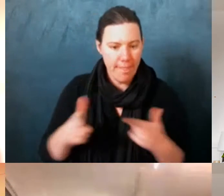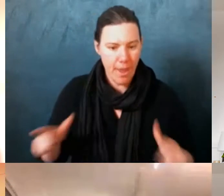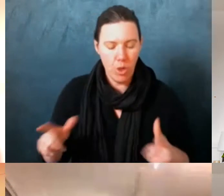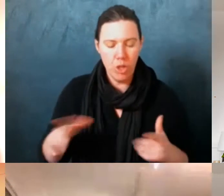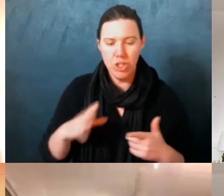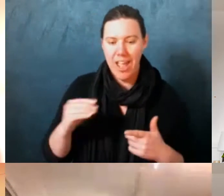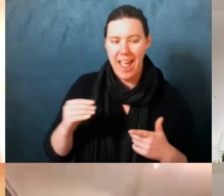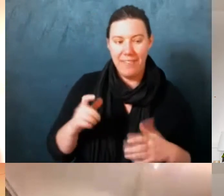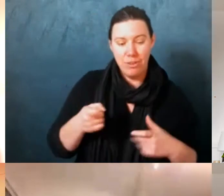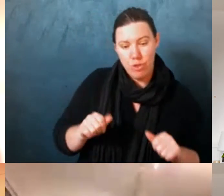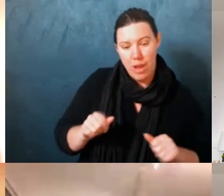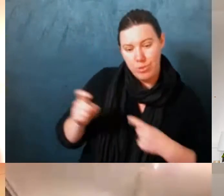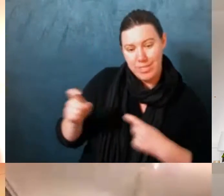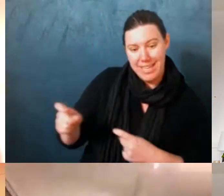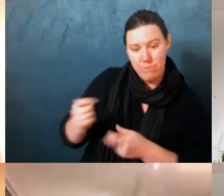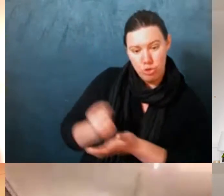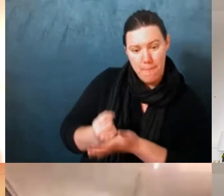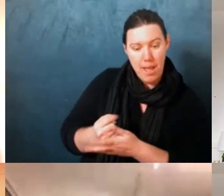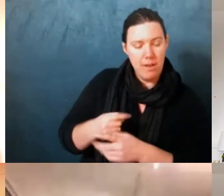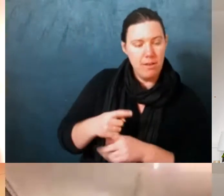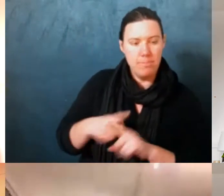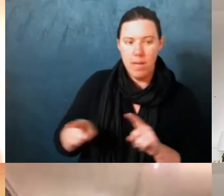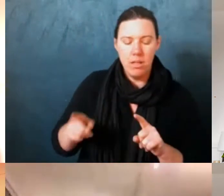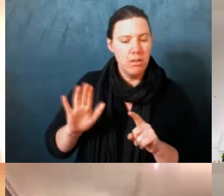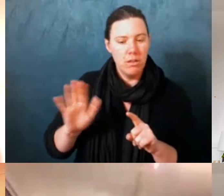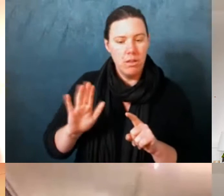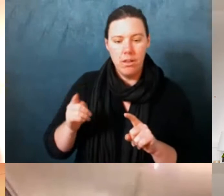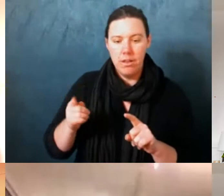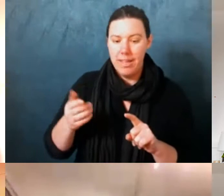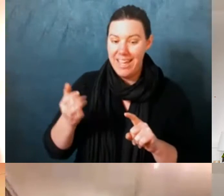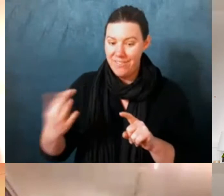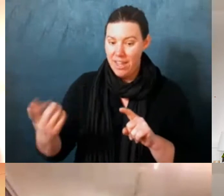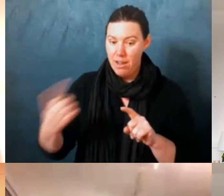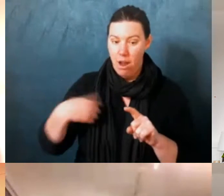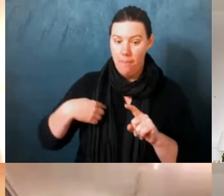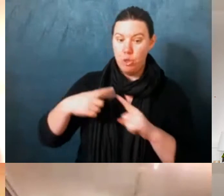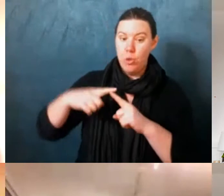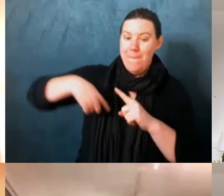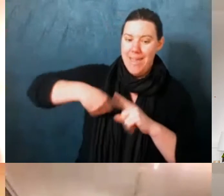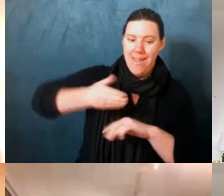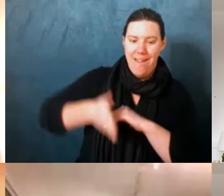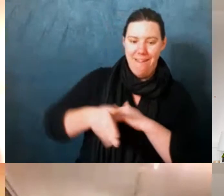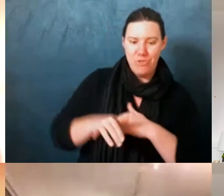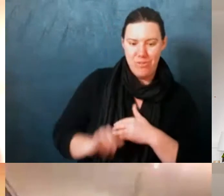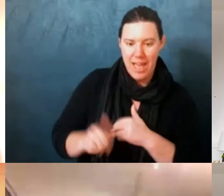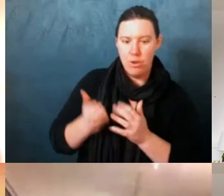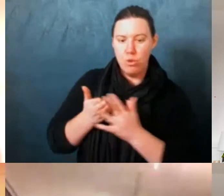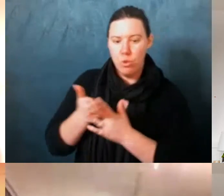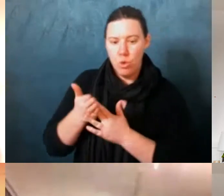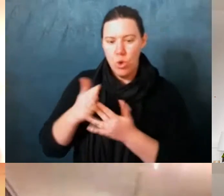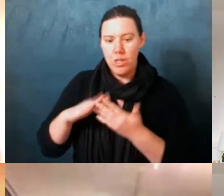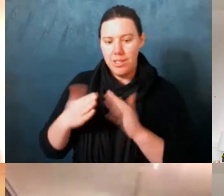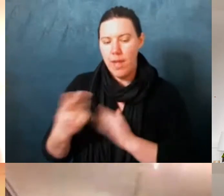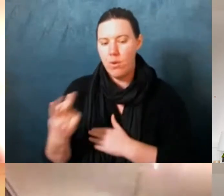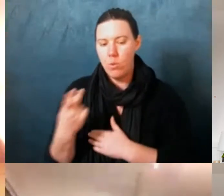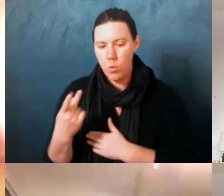Then they came to me through the community and I helped them, and we reach a good prognosis with the client